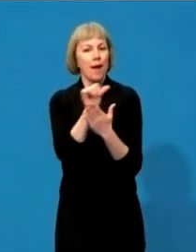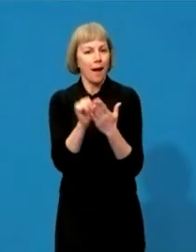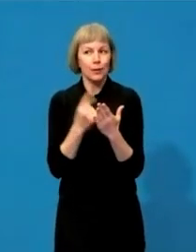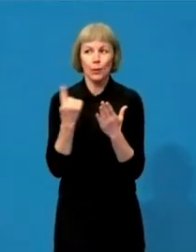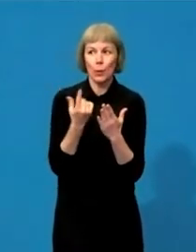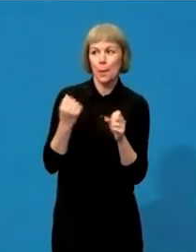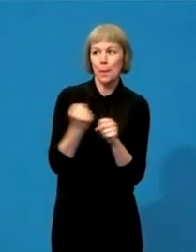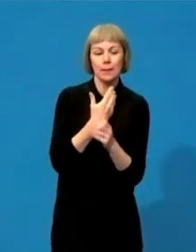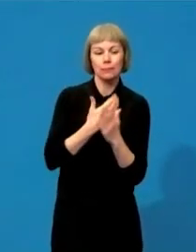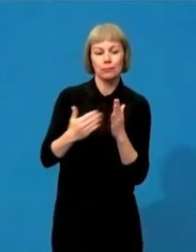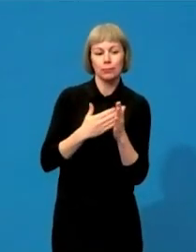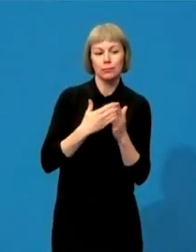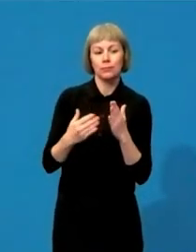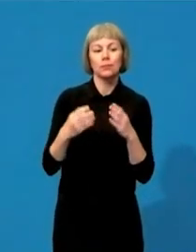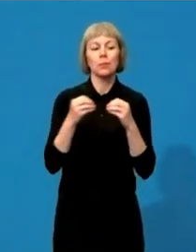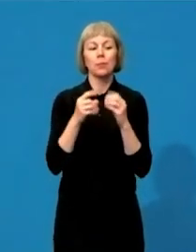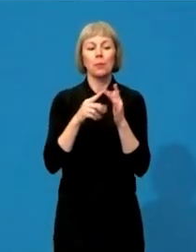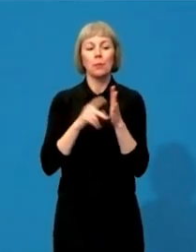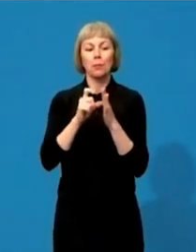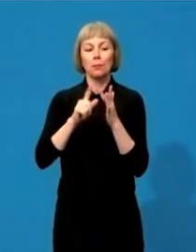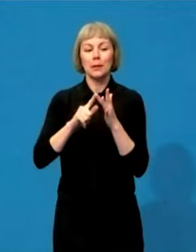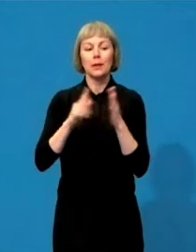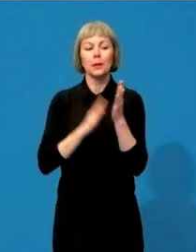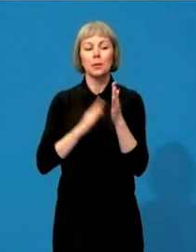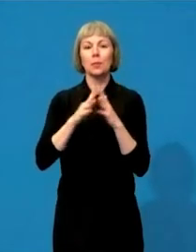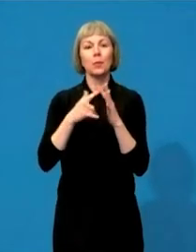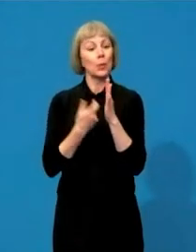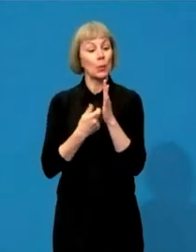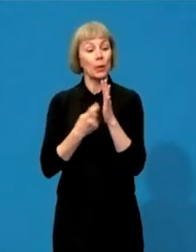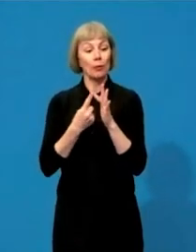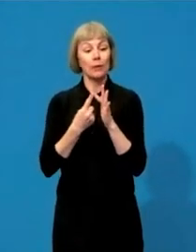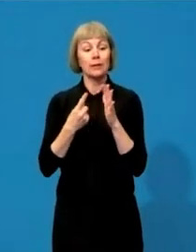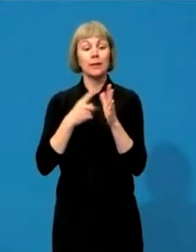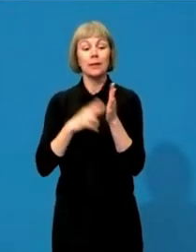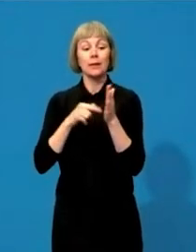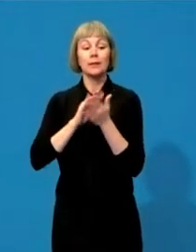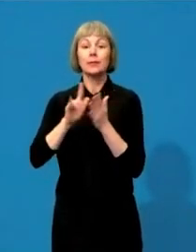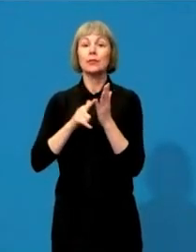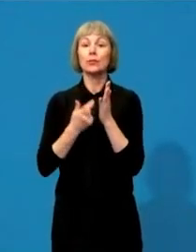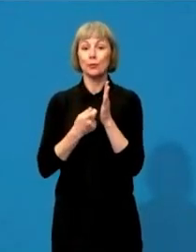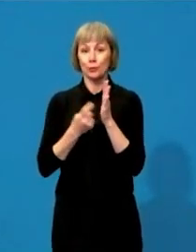Bindi Mwerre Anthurre Studio for providing this room with the artworks that you can see